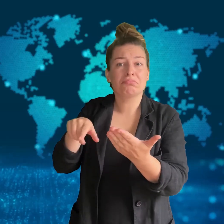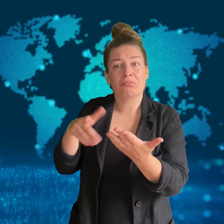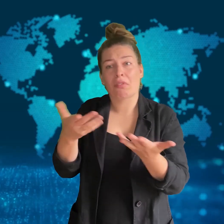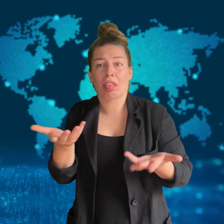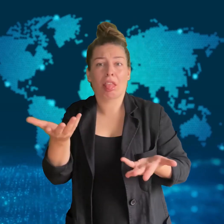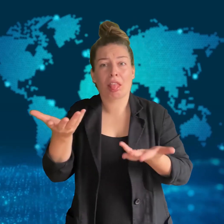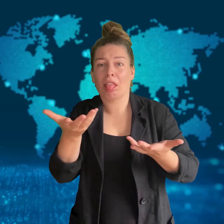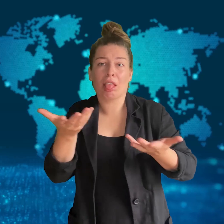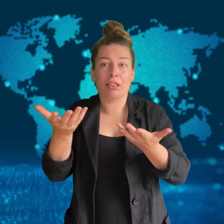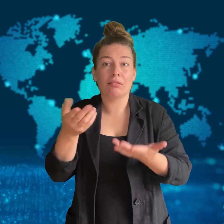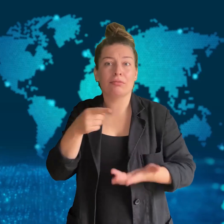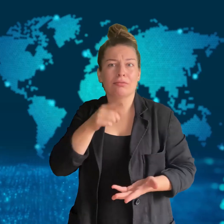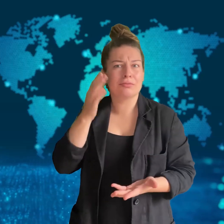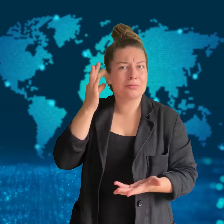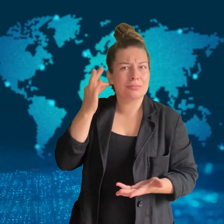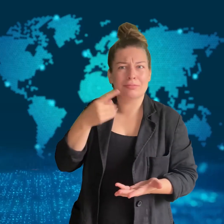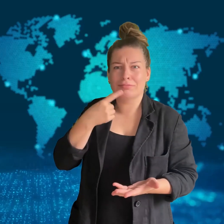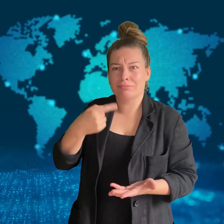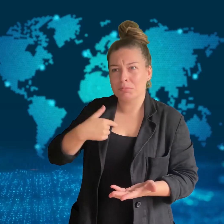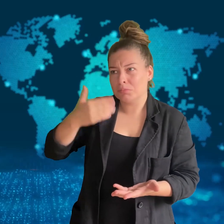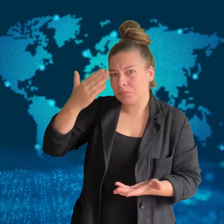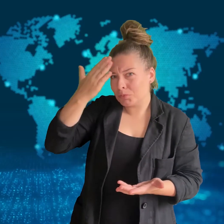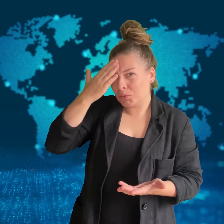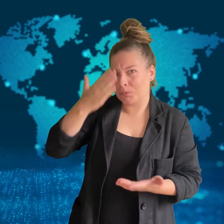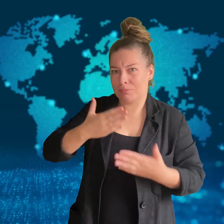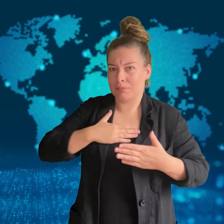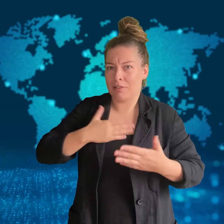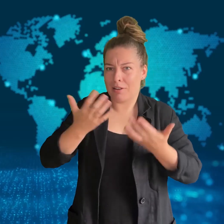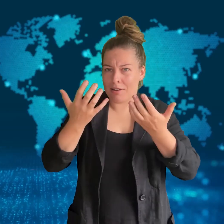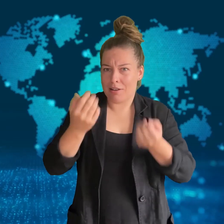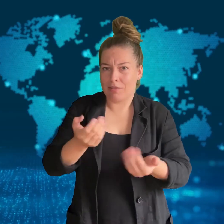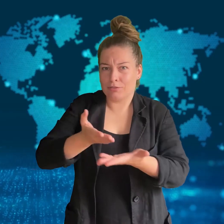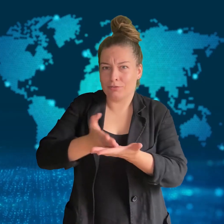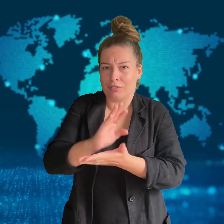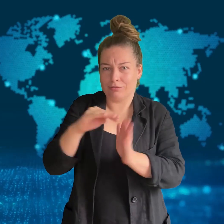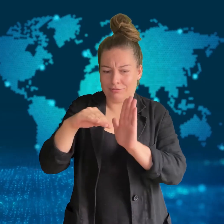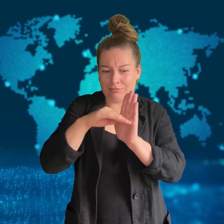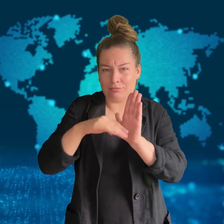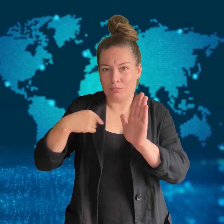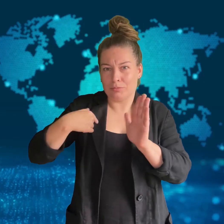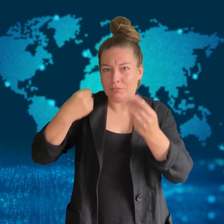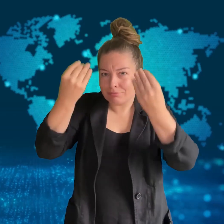a law graduate, but they got more angry.